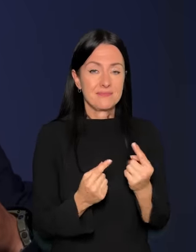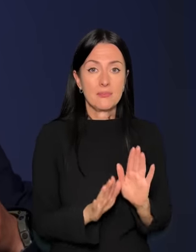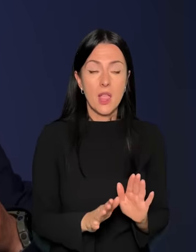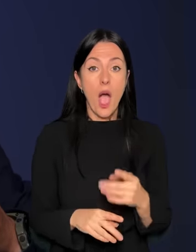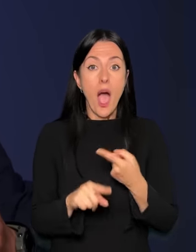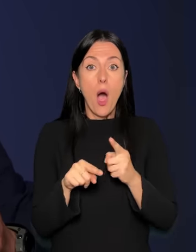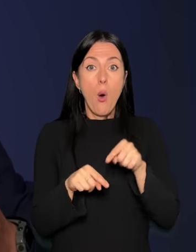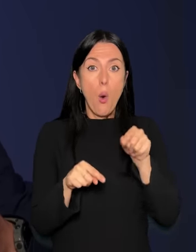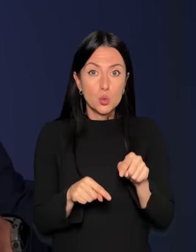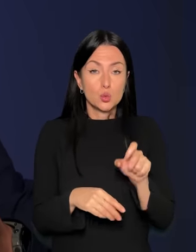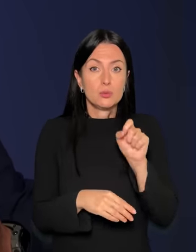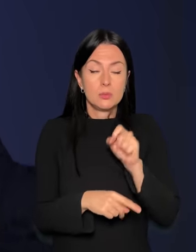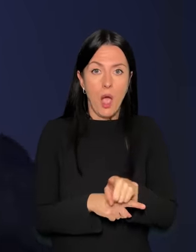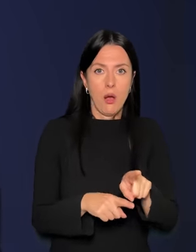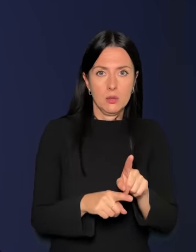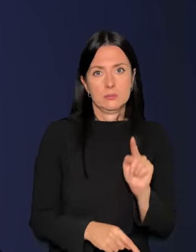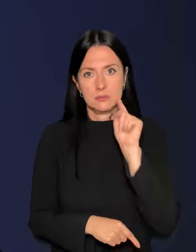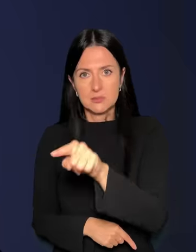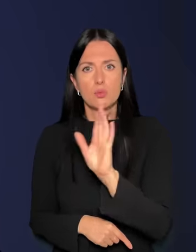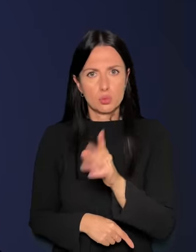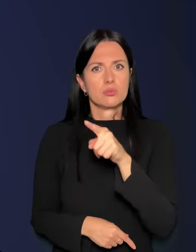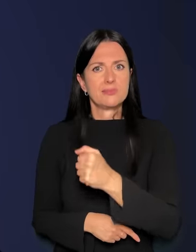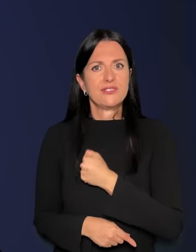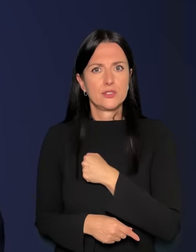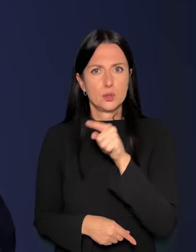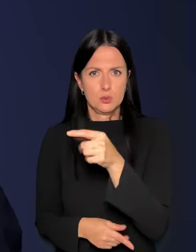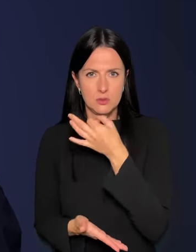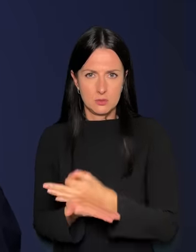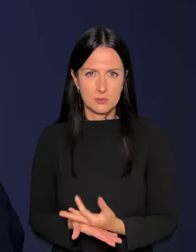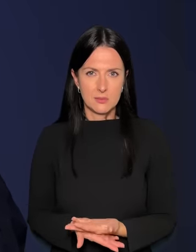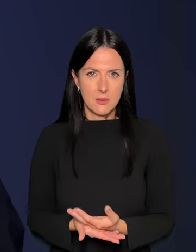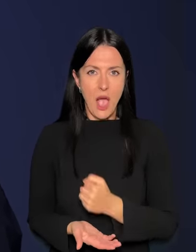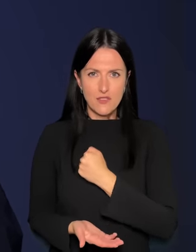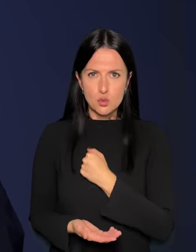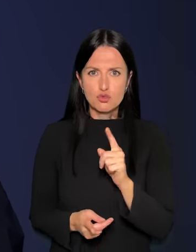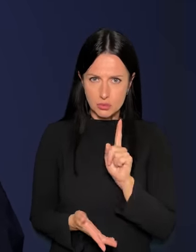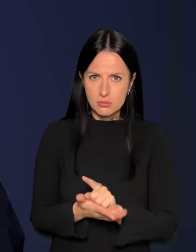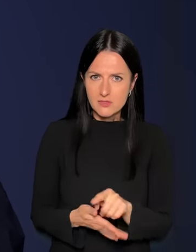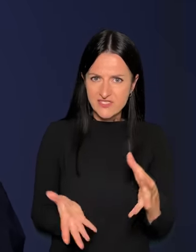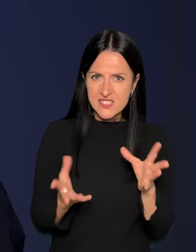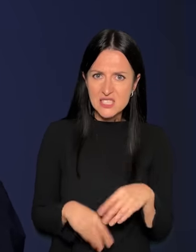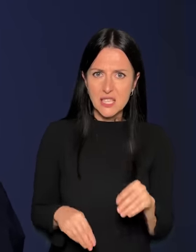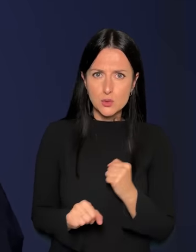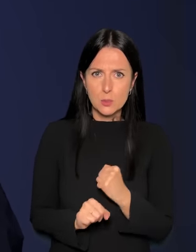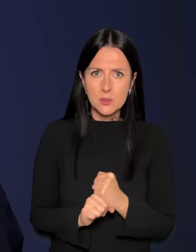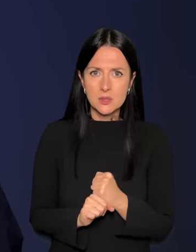place this mission on the military themselves. So, military personnel should do everything. And for me, this is strange.